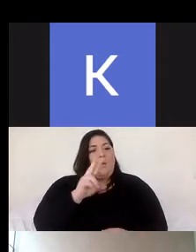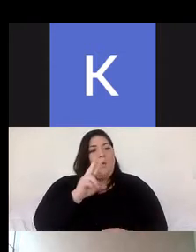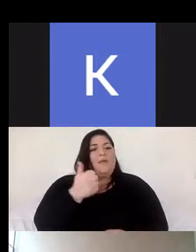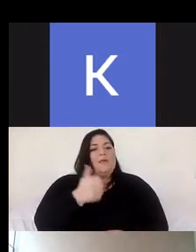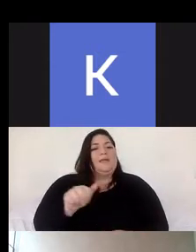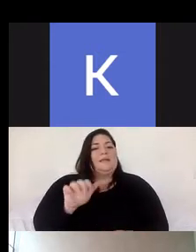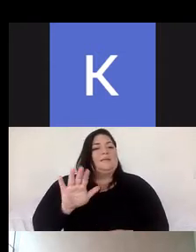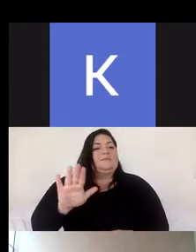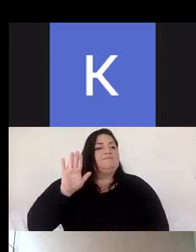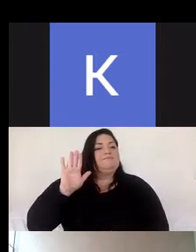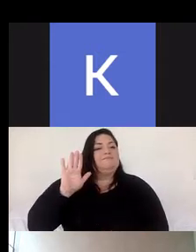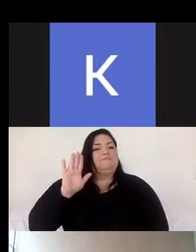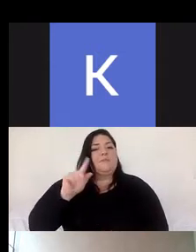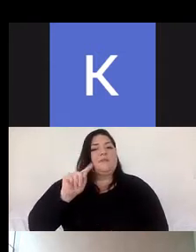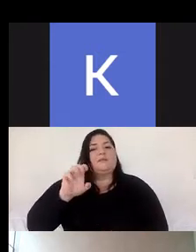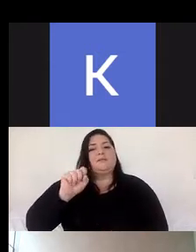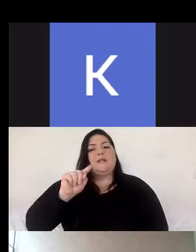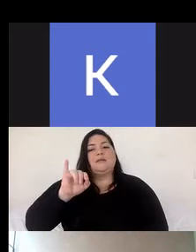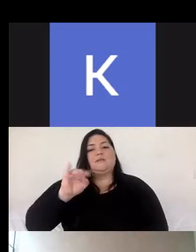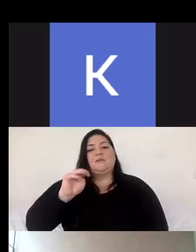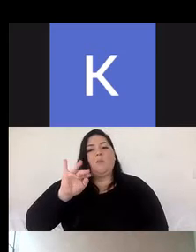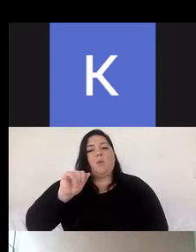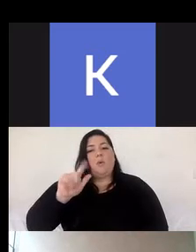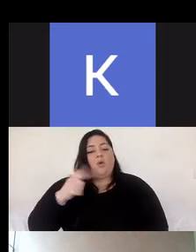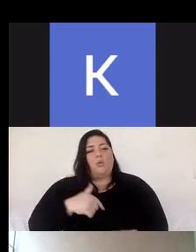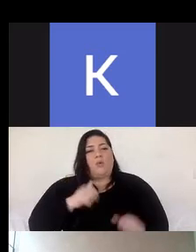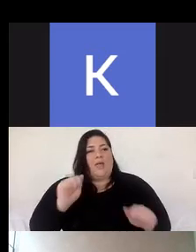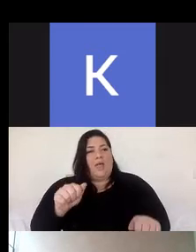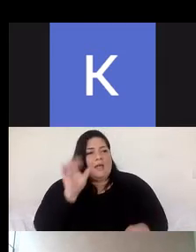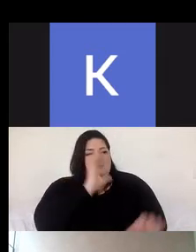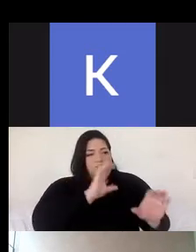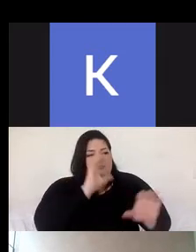and we can do searches and pull that information out